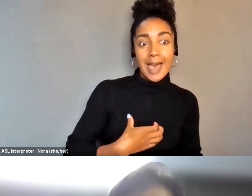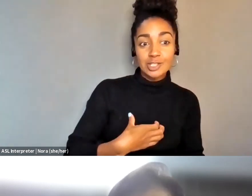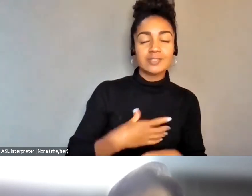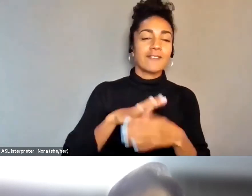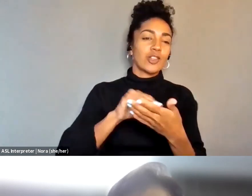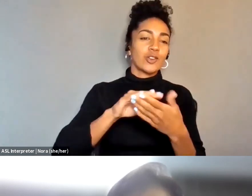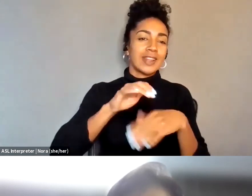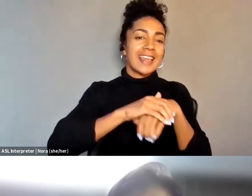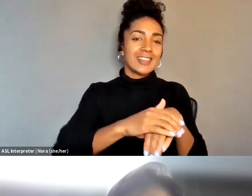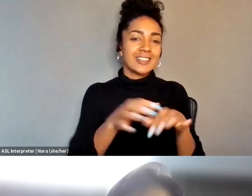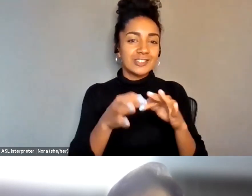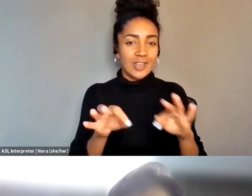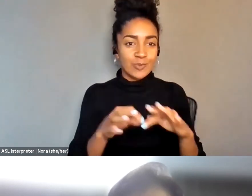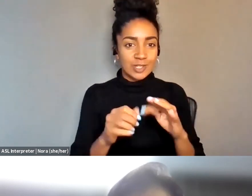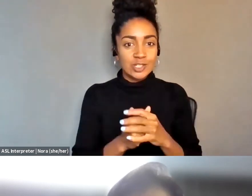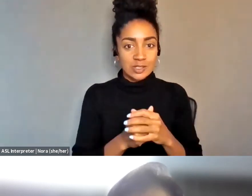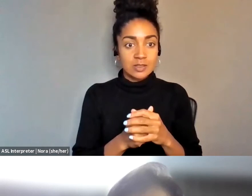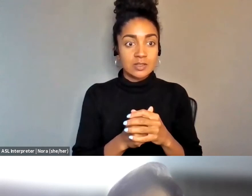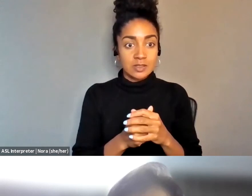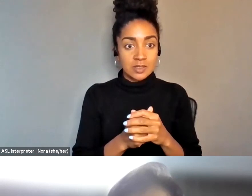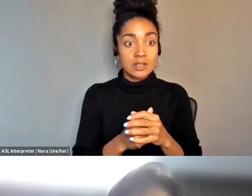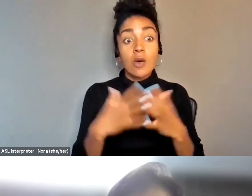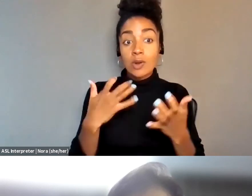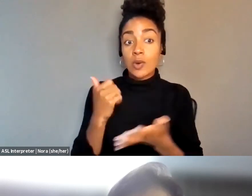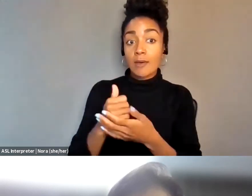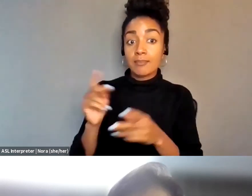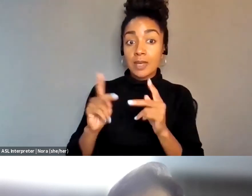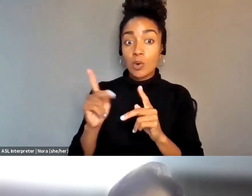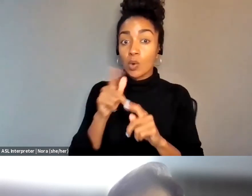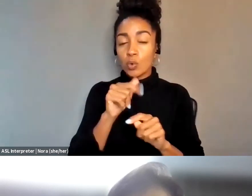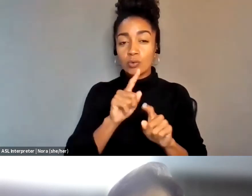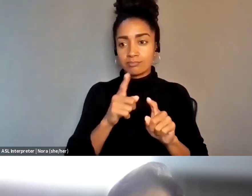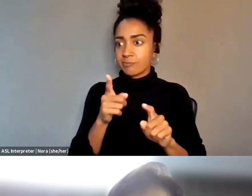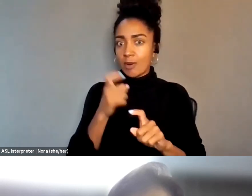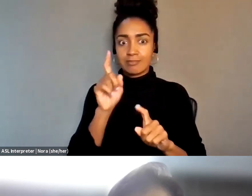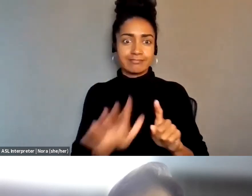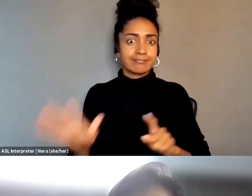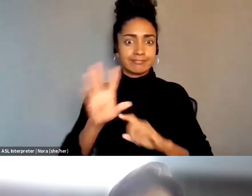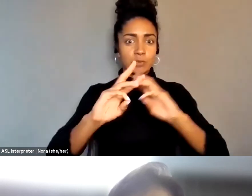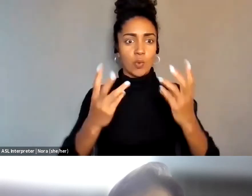and I want to help people who come from different parts of the world connect and understand